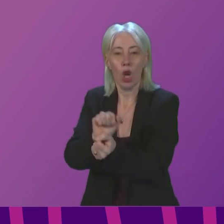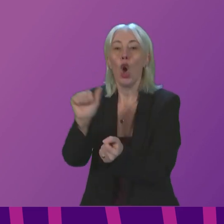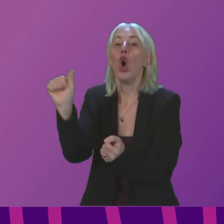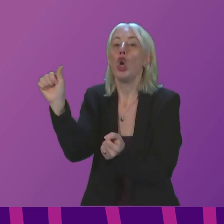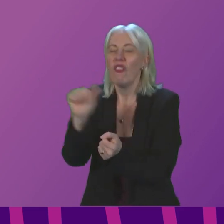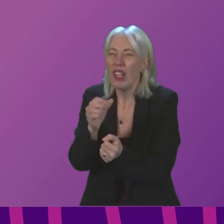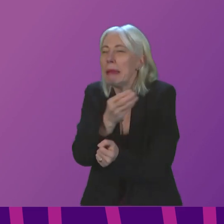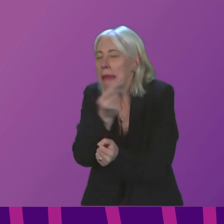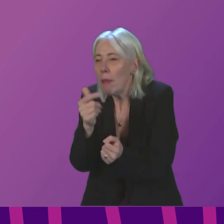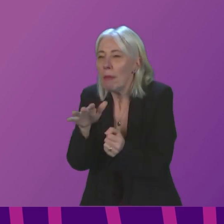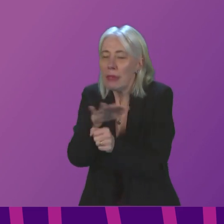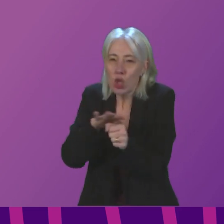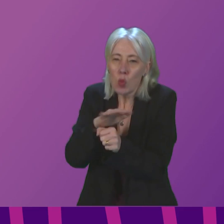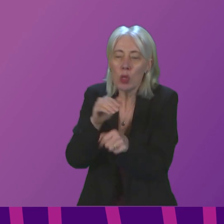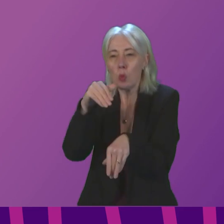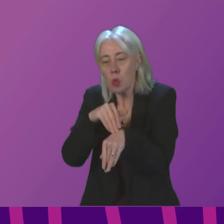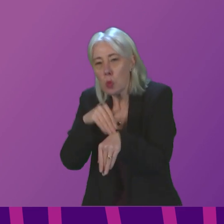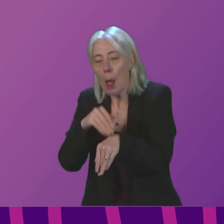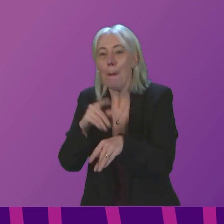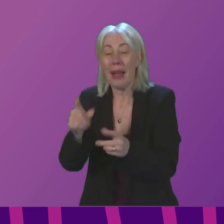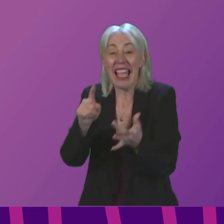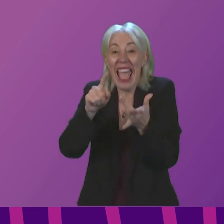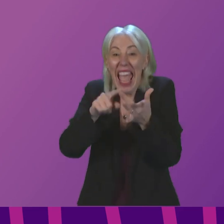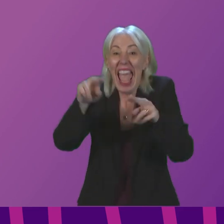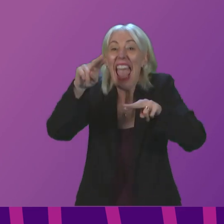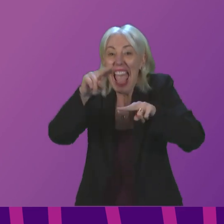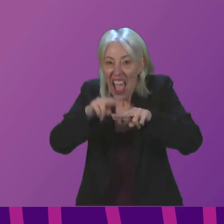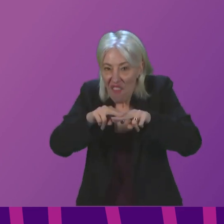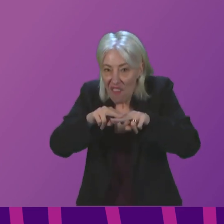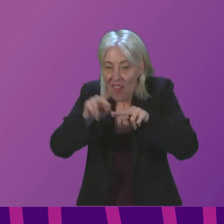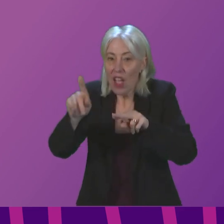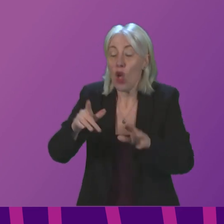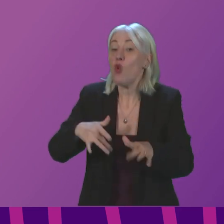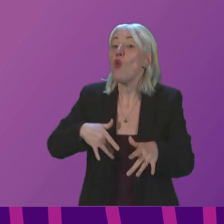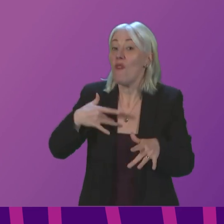if—and this is an important “if”—that was felt to better support their successful